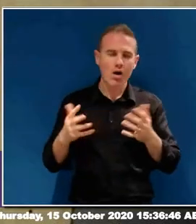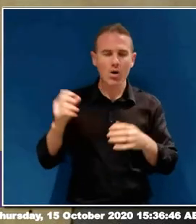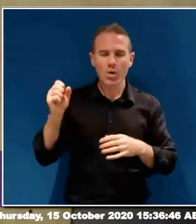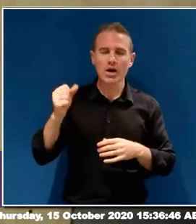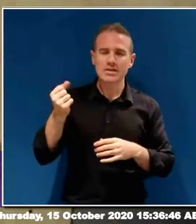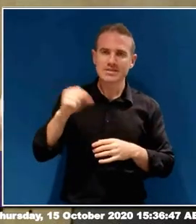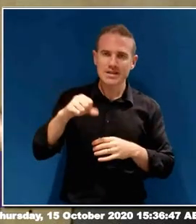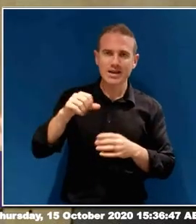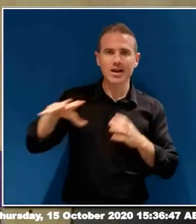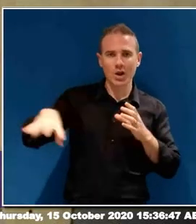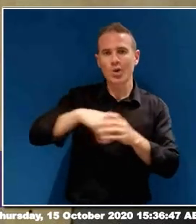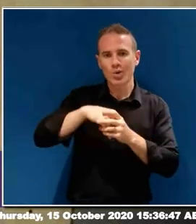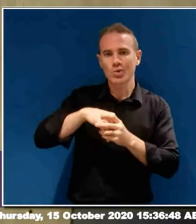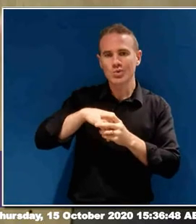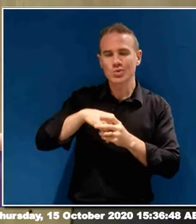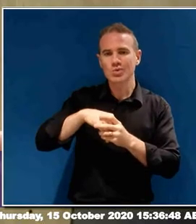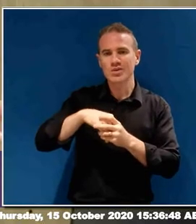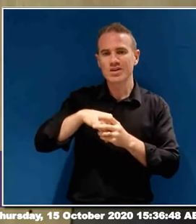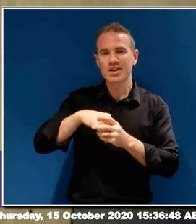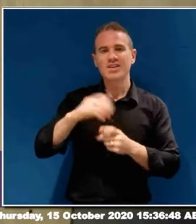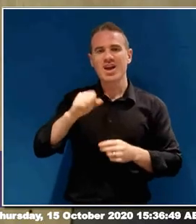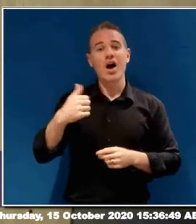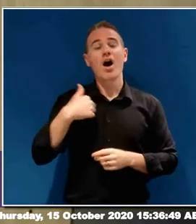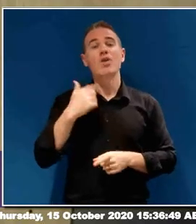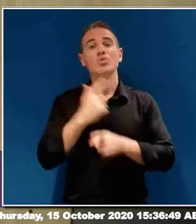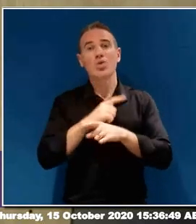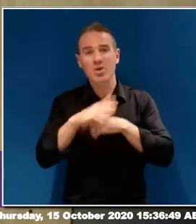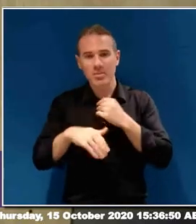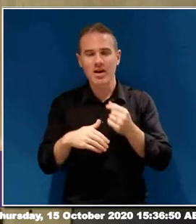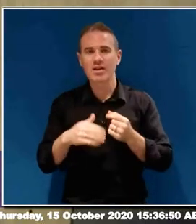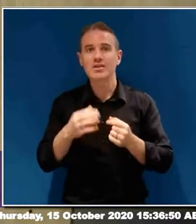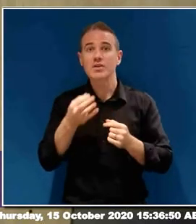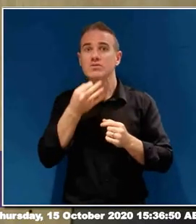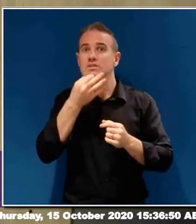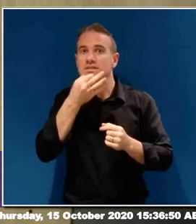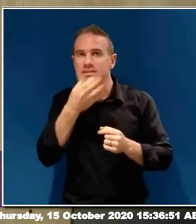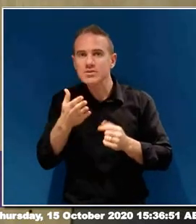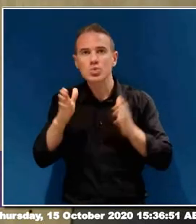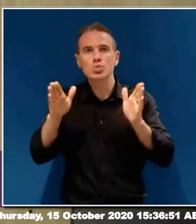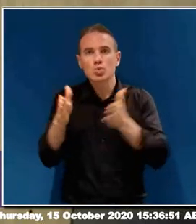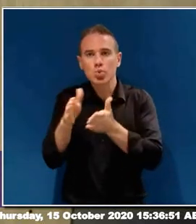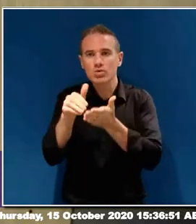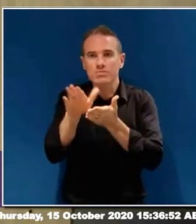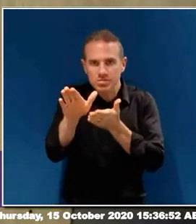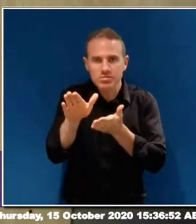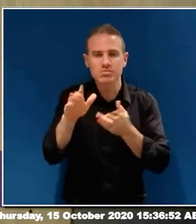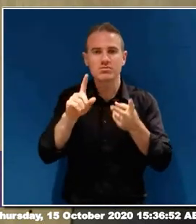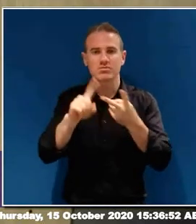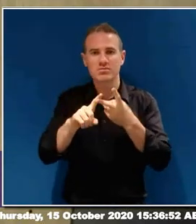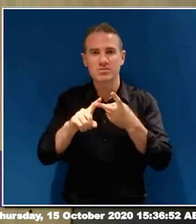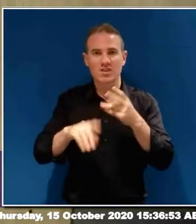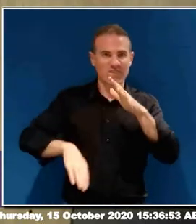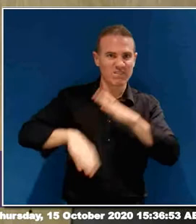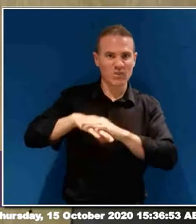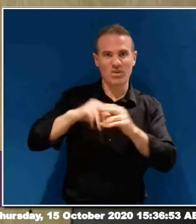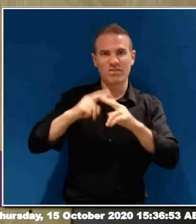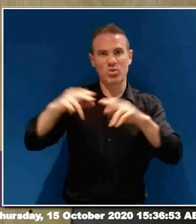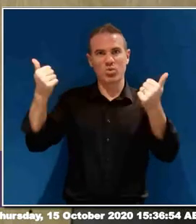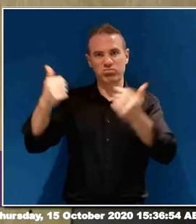I'm talking about suspension, exclusions, expulsions. OK, thank you.